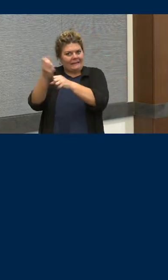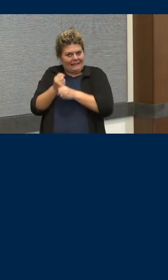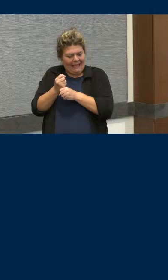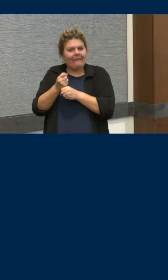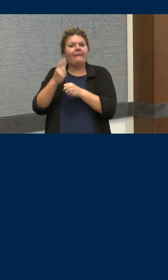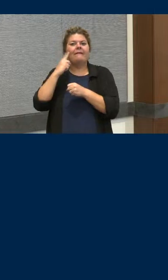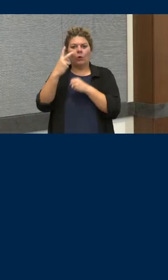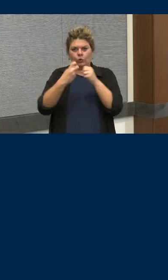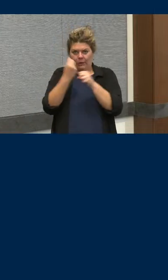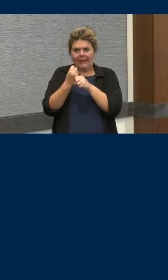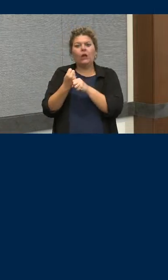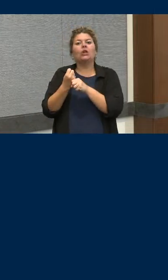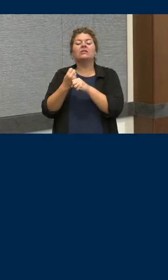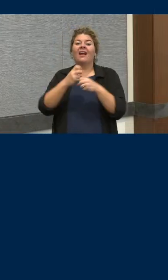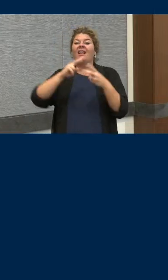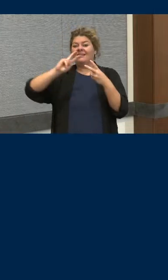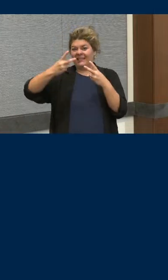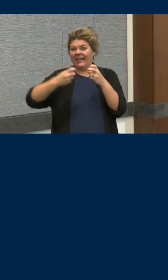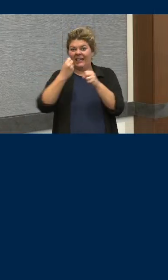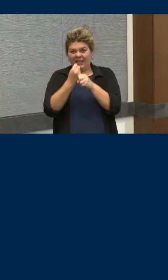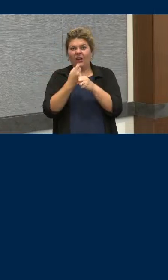year of funding. He initially